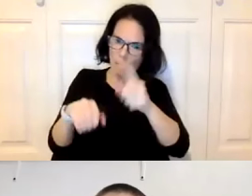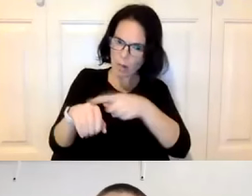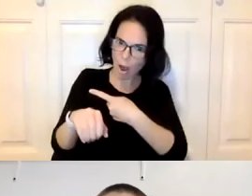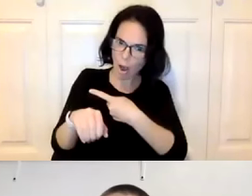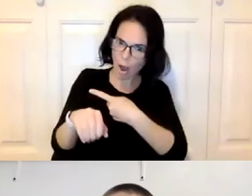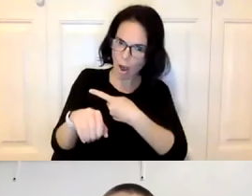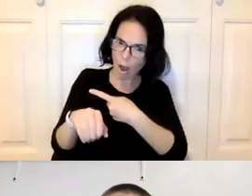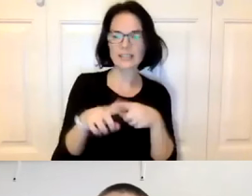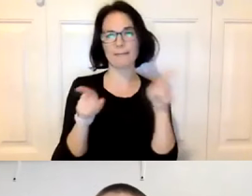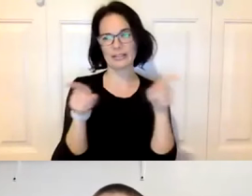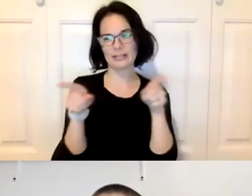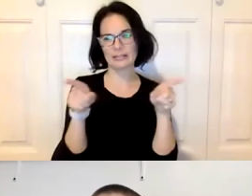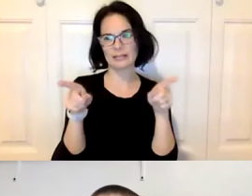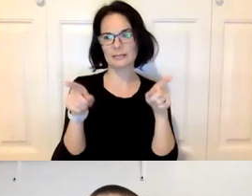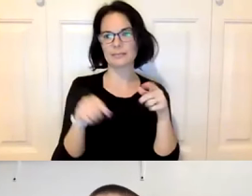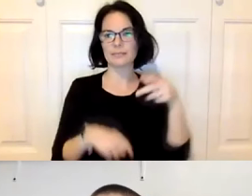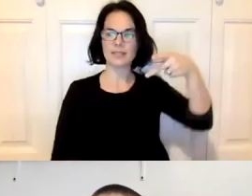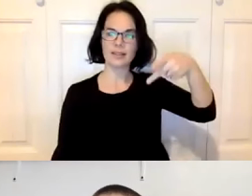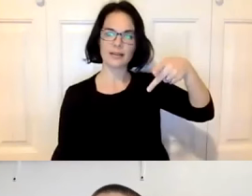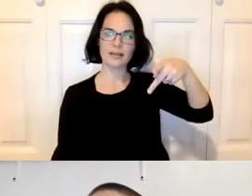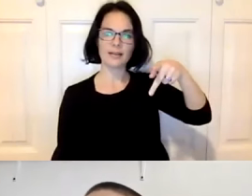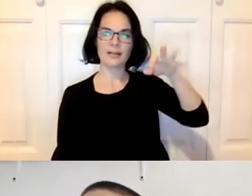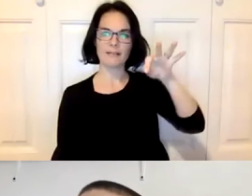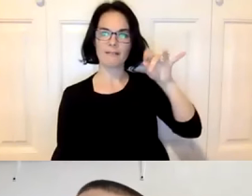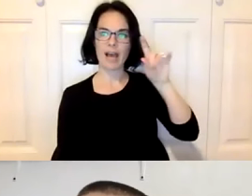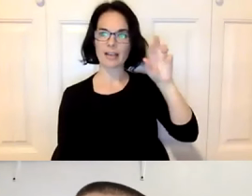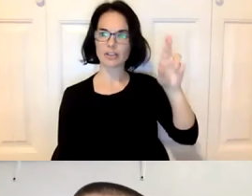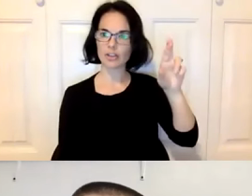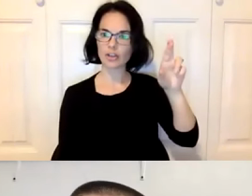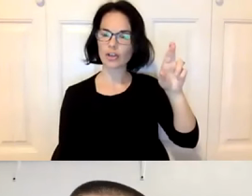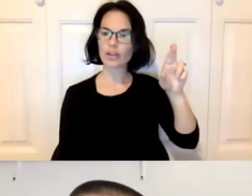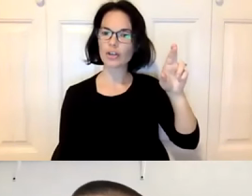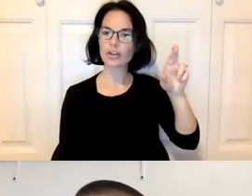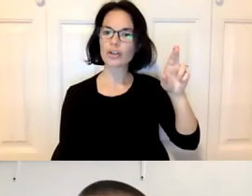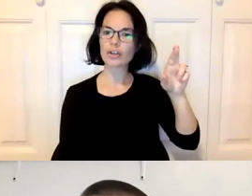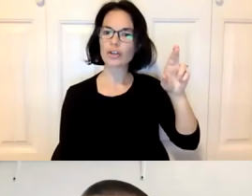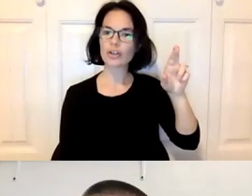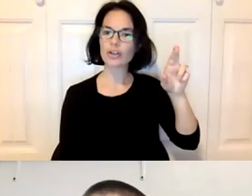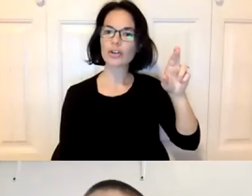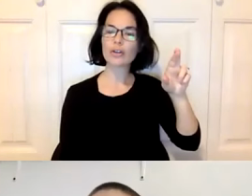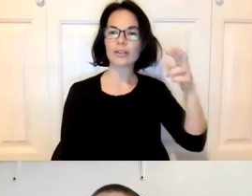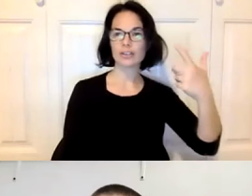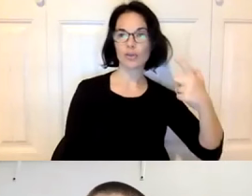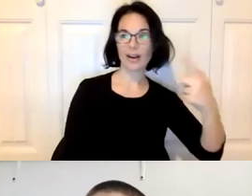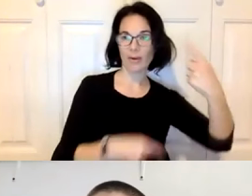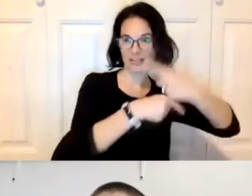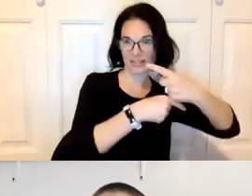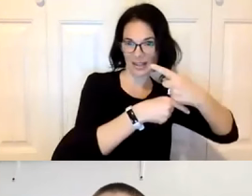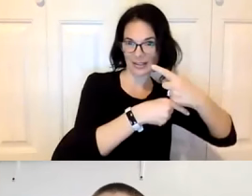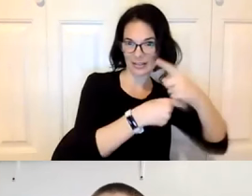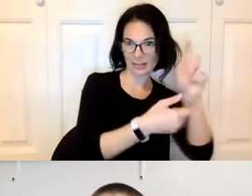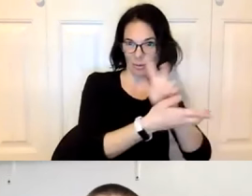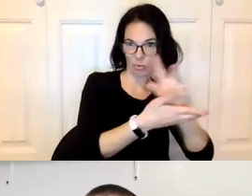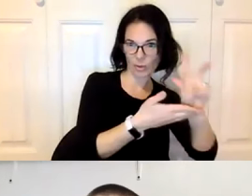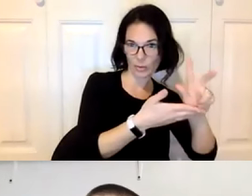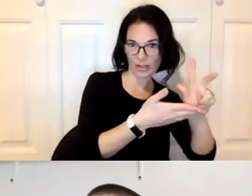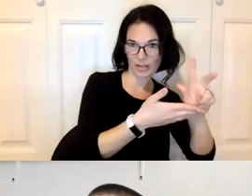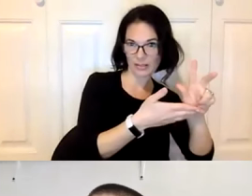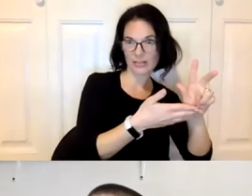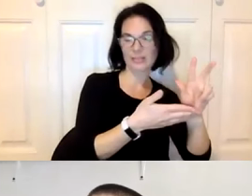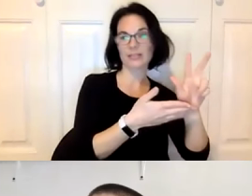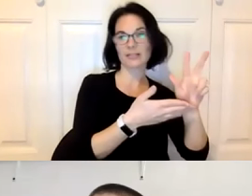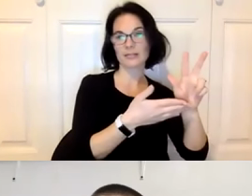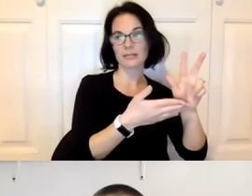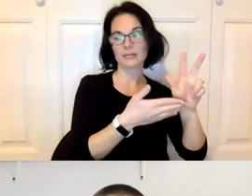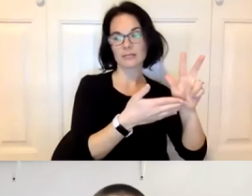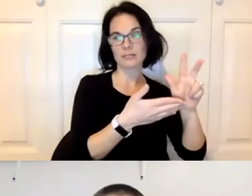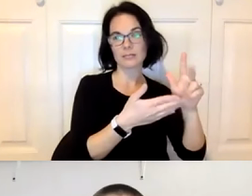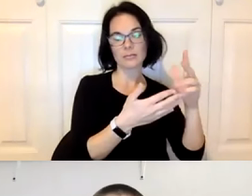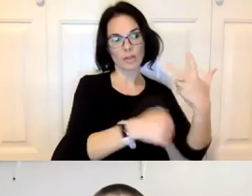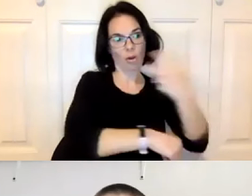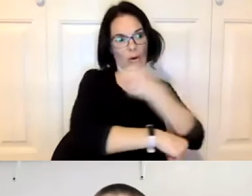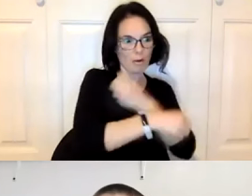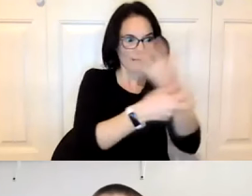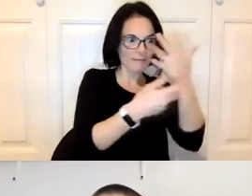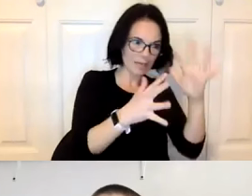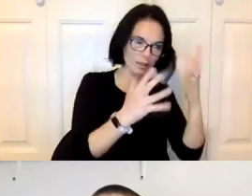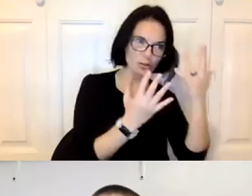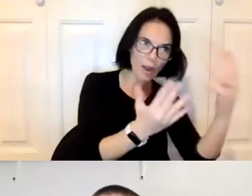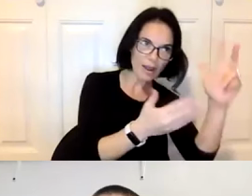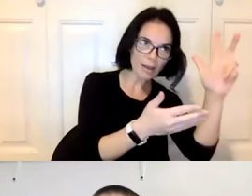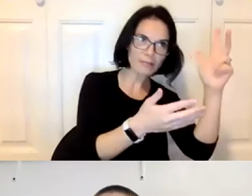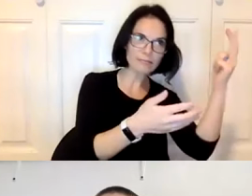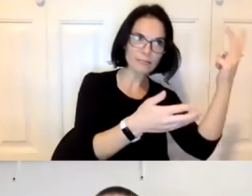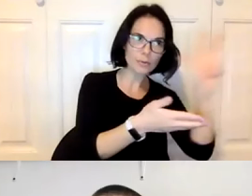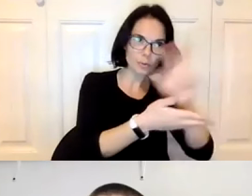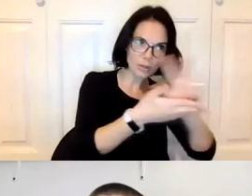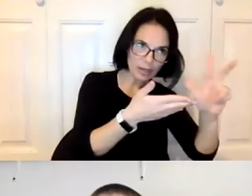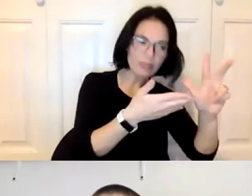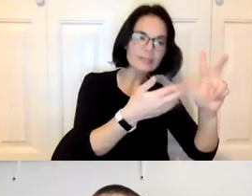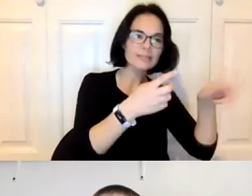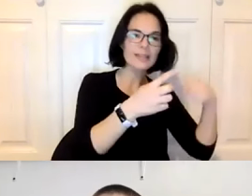Pfizer is 21 days and Moderna is 28 days, which is 4 weeks in between.